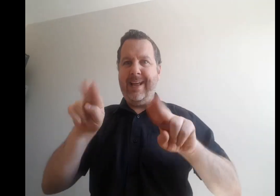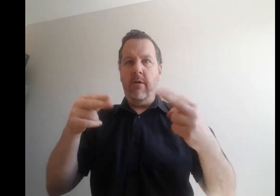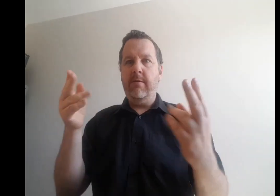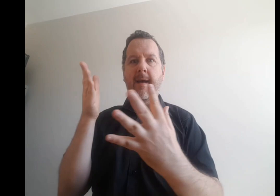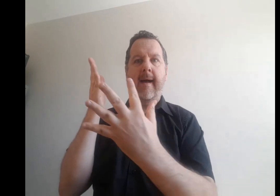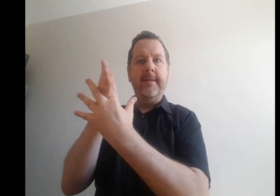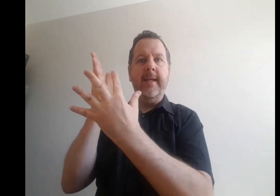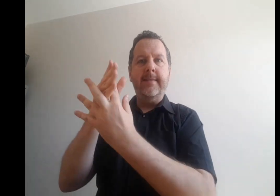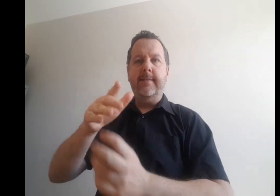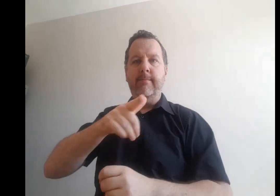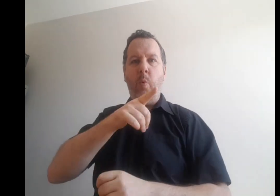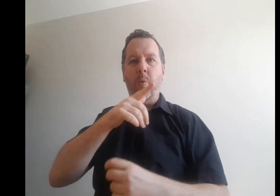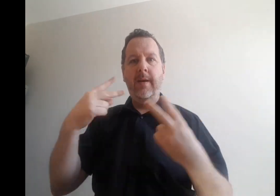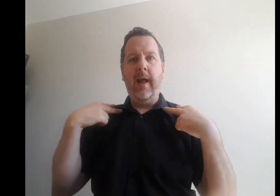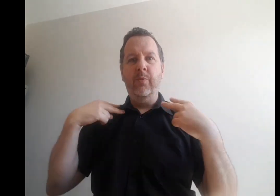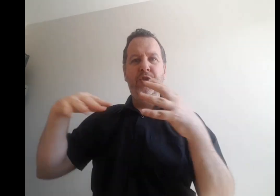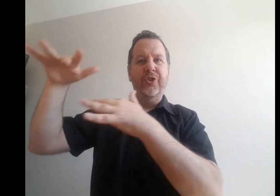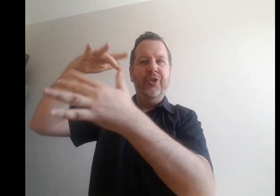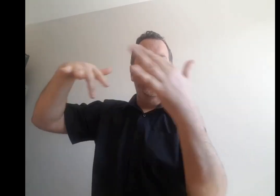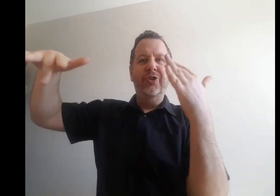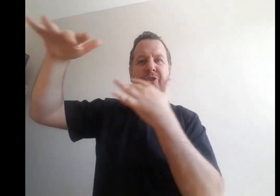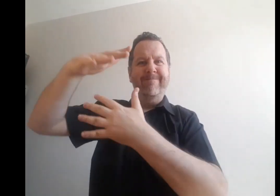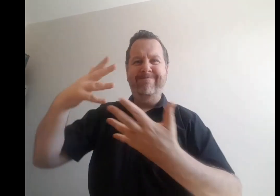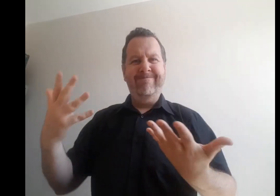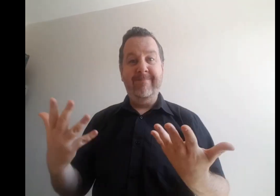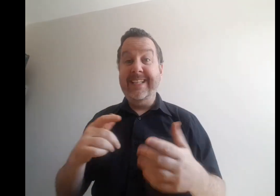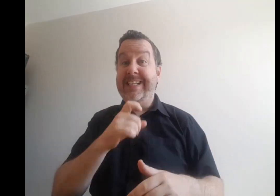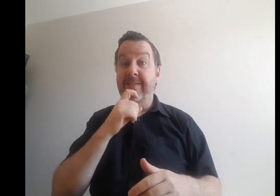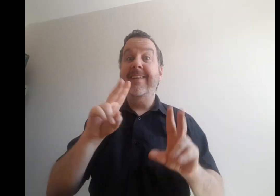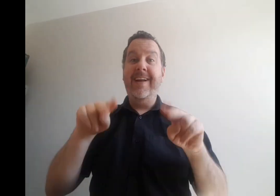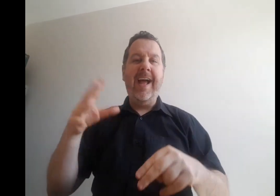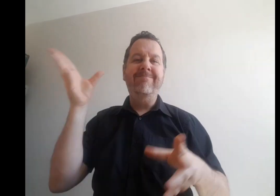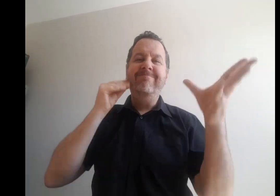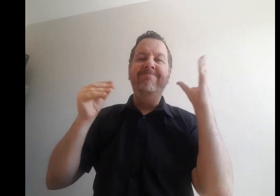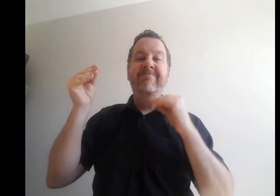in the way that hearing children do. And so, without having early intervention